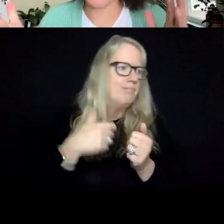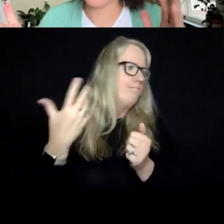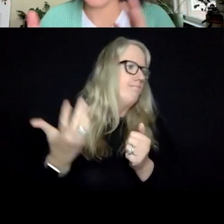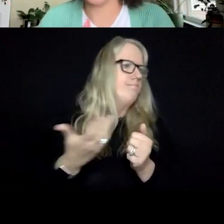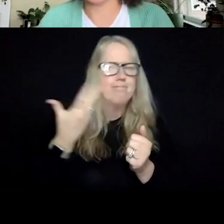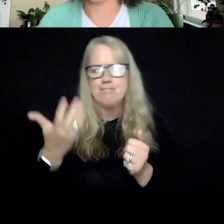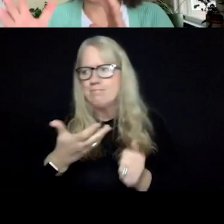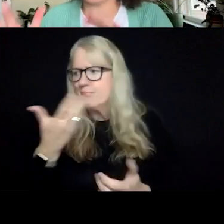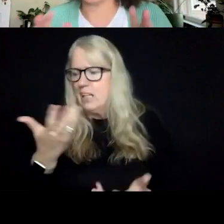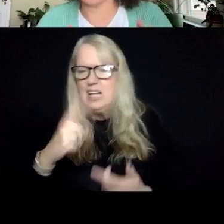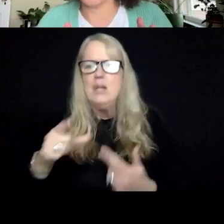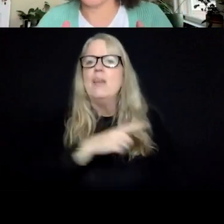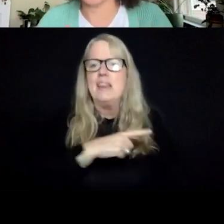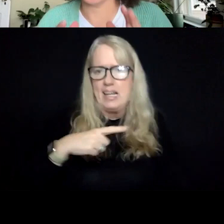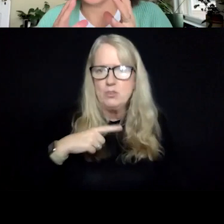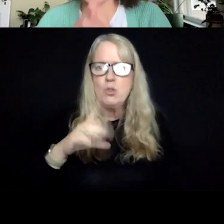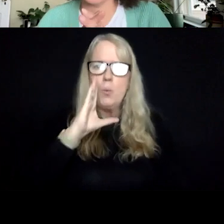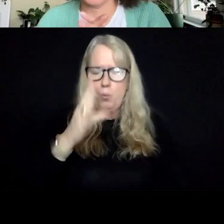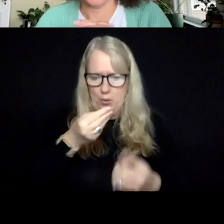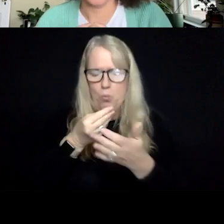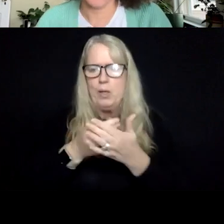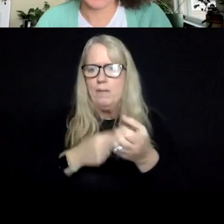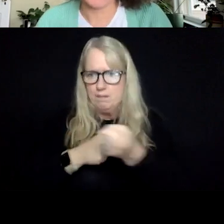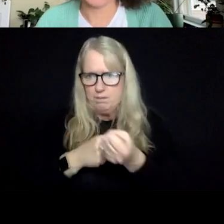LEGISLATION THAT SAYS WE ARE GOING TO FUND THIS AND CREATE A SUB